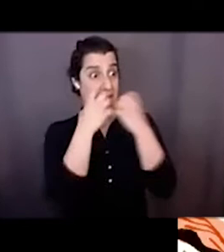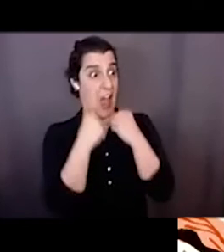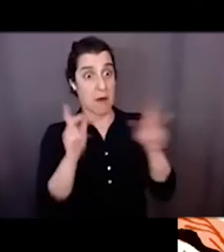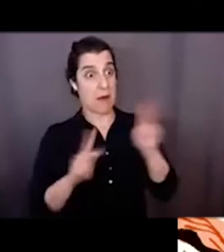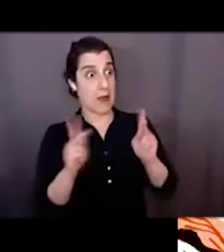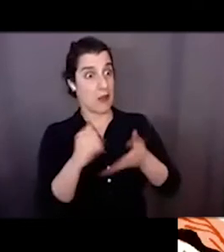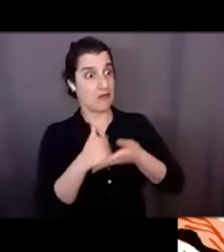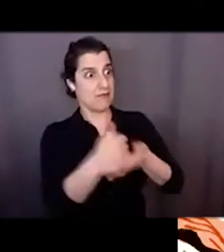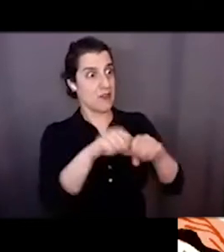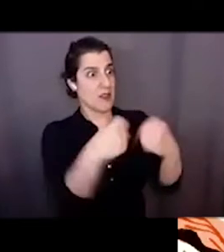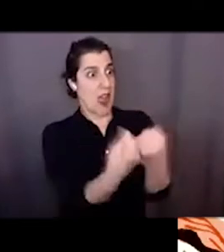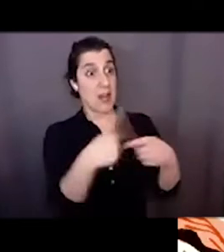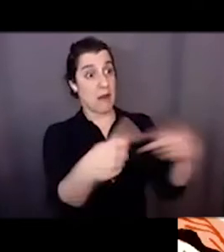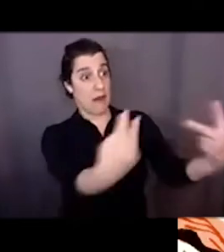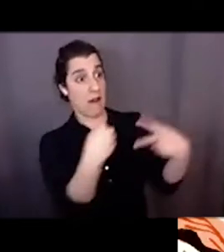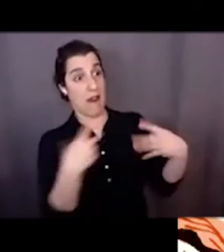Our children are being confronted with